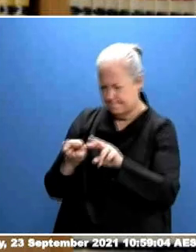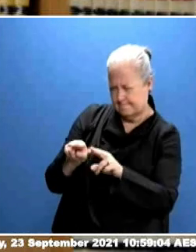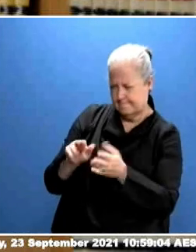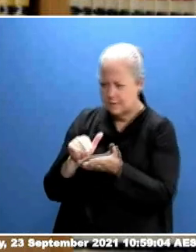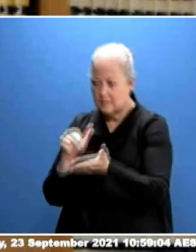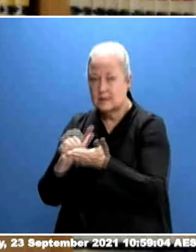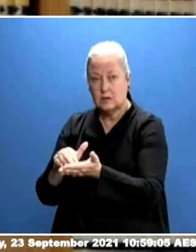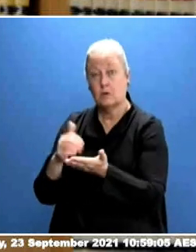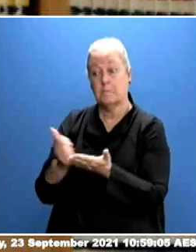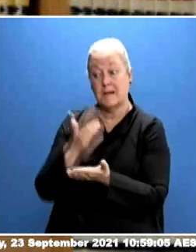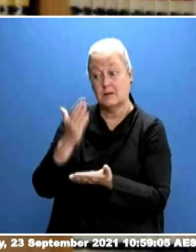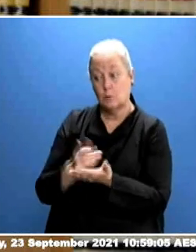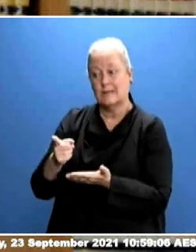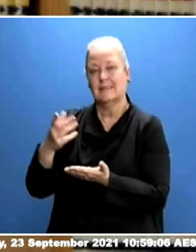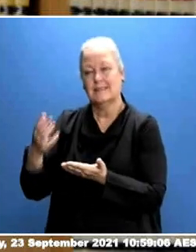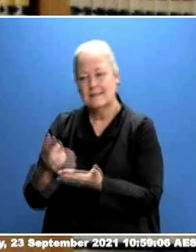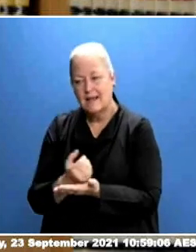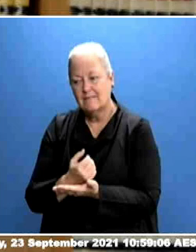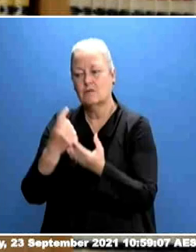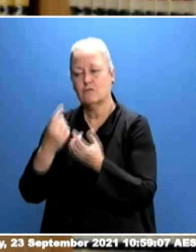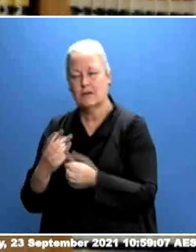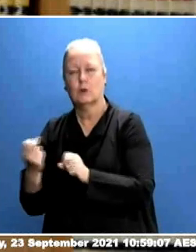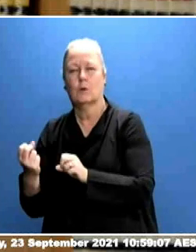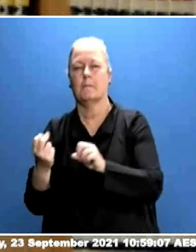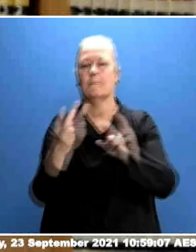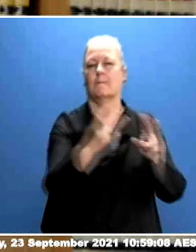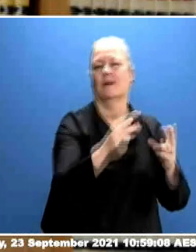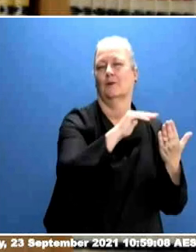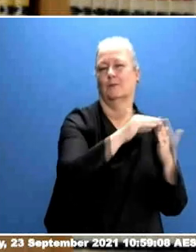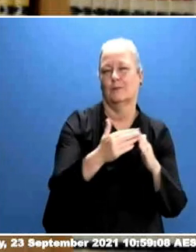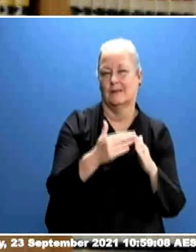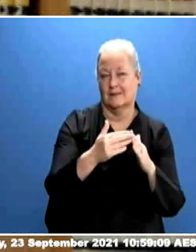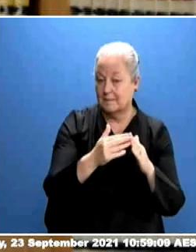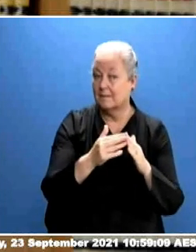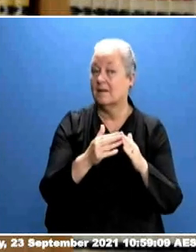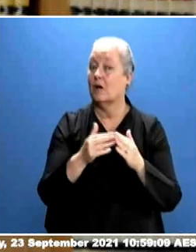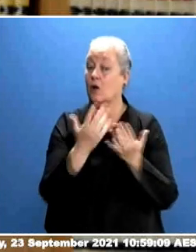to safely transition into the community. So arguably, for a number of children who come to our service,